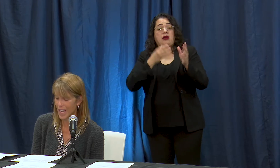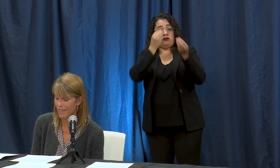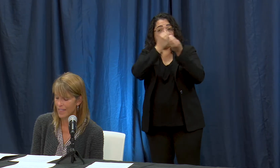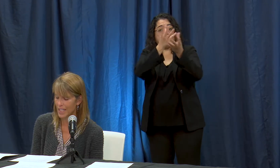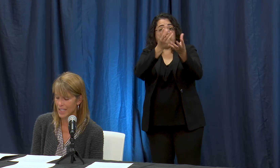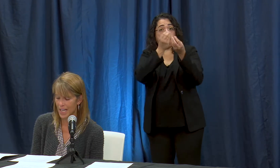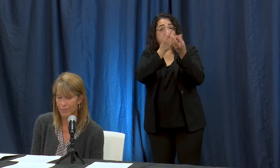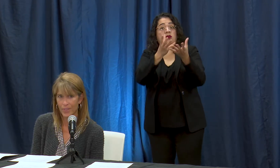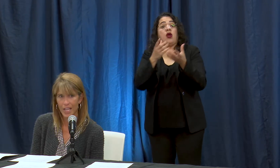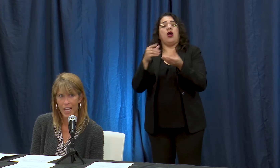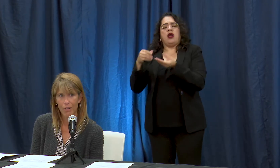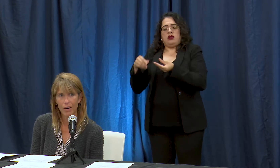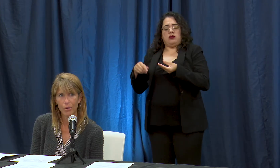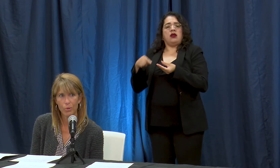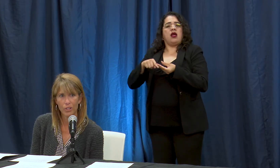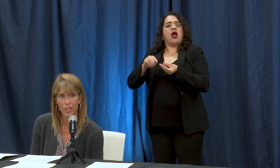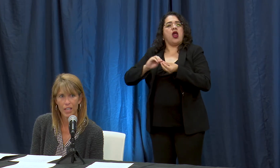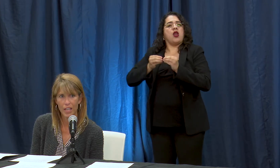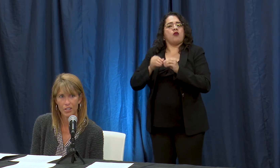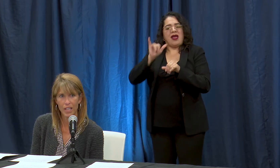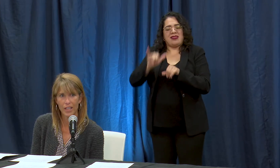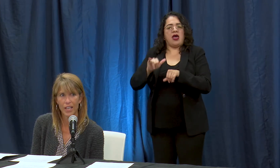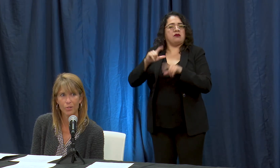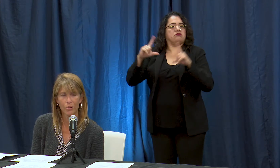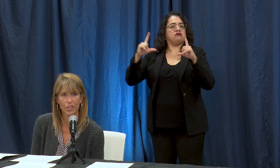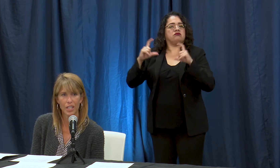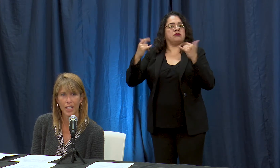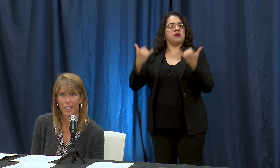at that time however when we're looking at our trend lines, we're looking at